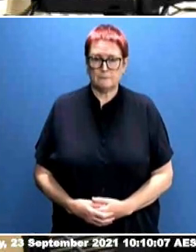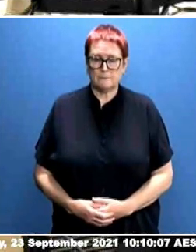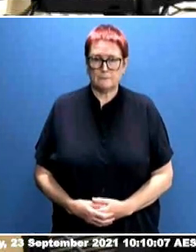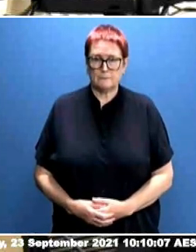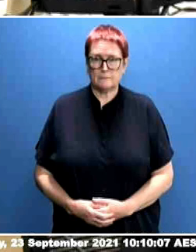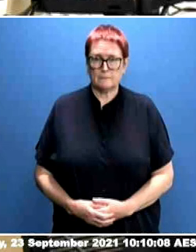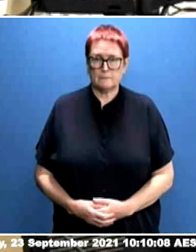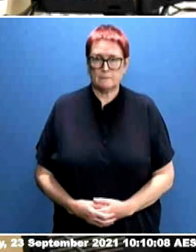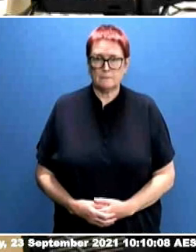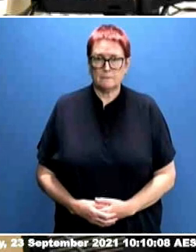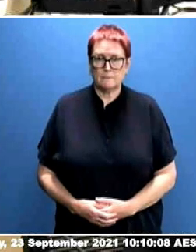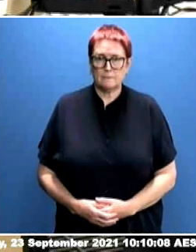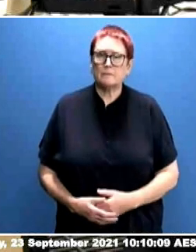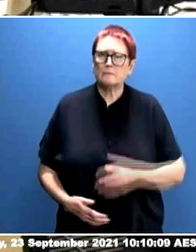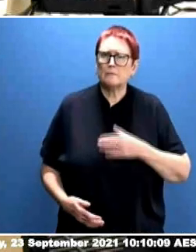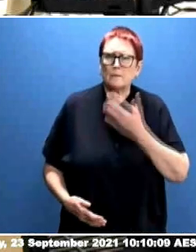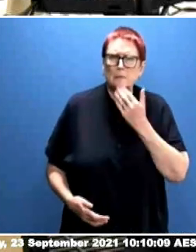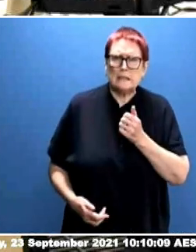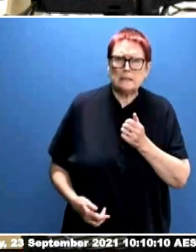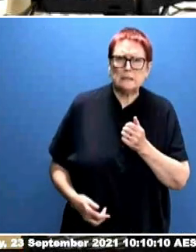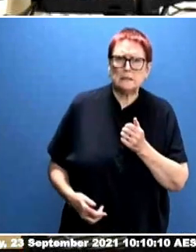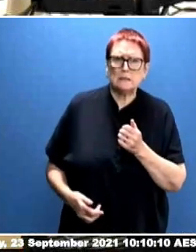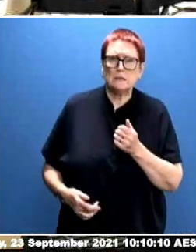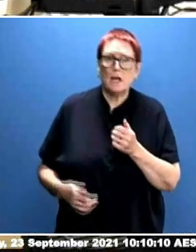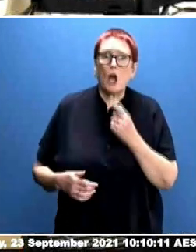Can we just go please --- I'll give the reference again.